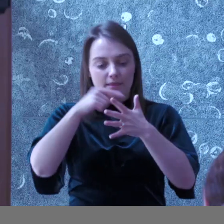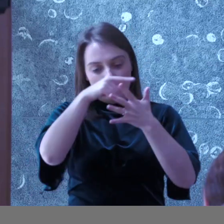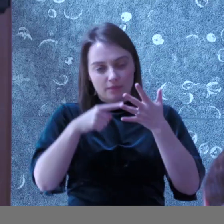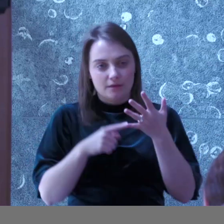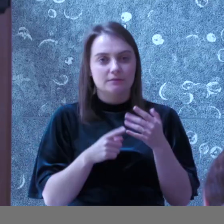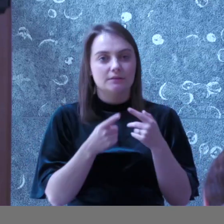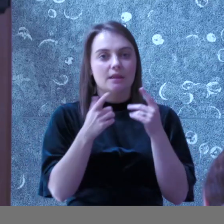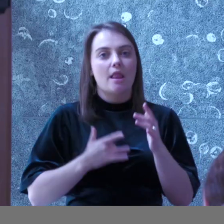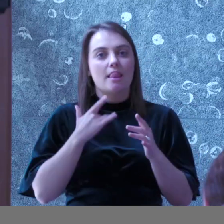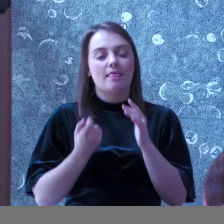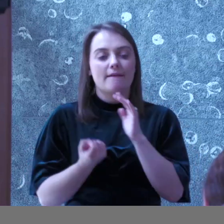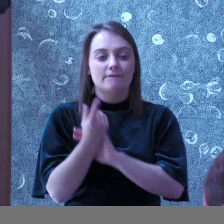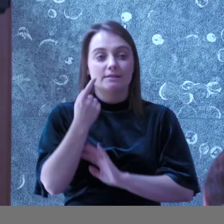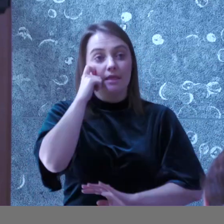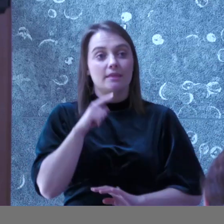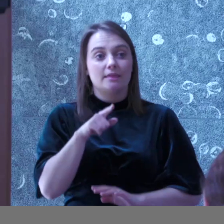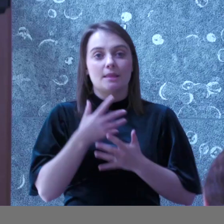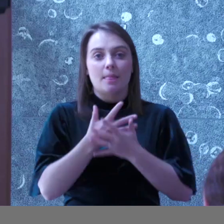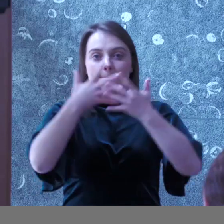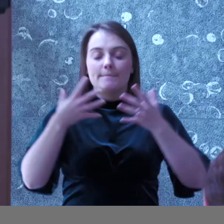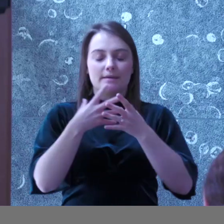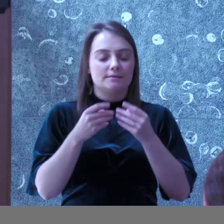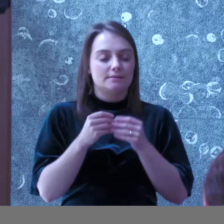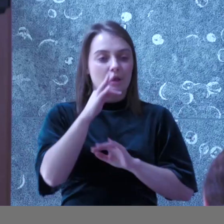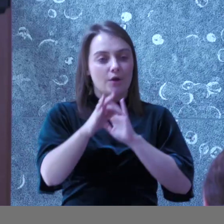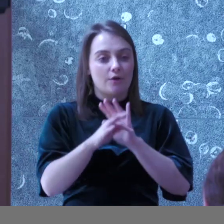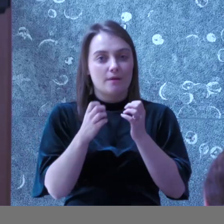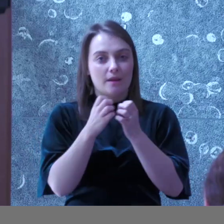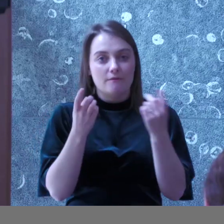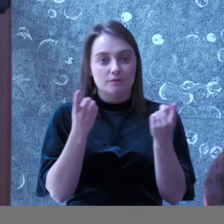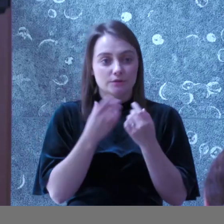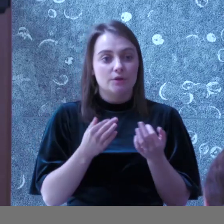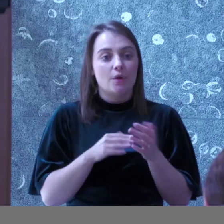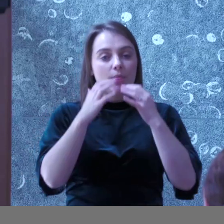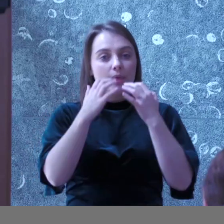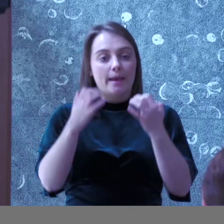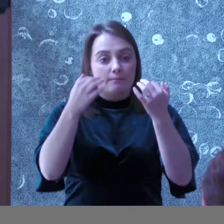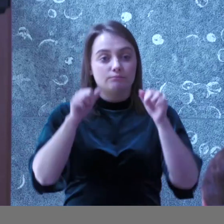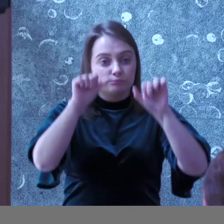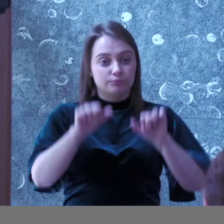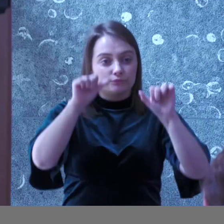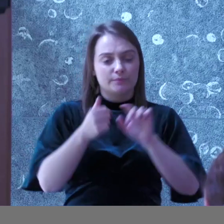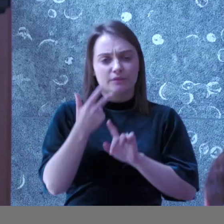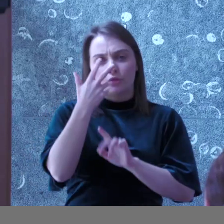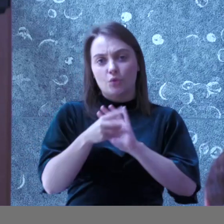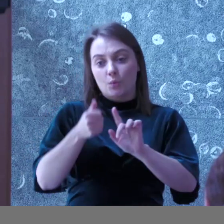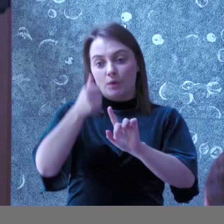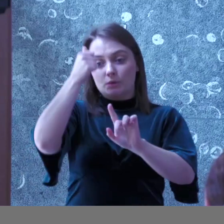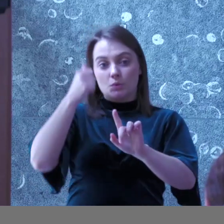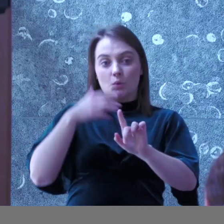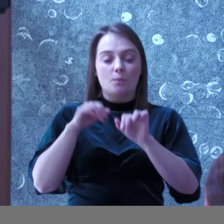the biggest thing the government has ever done. So every minister has signed off on